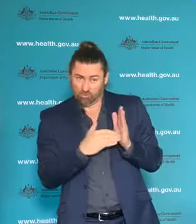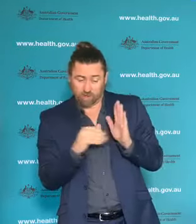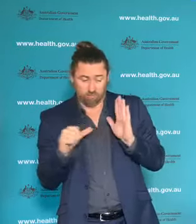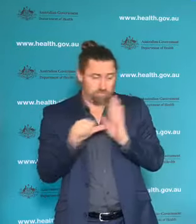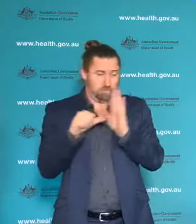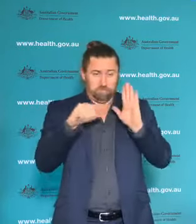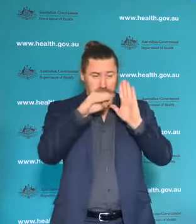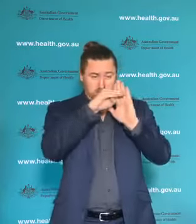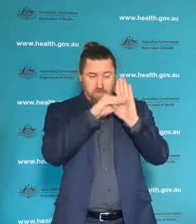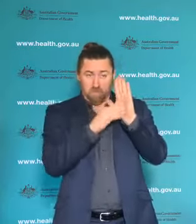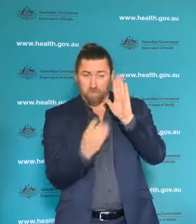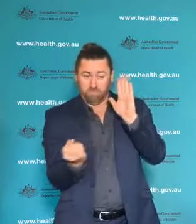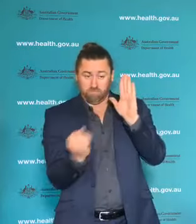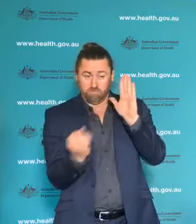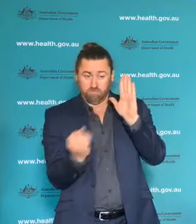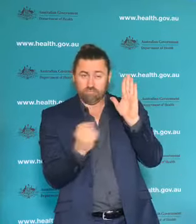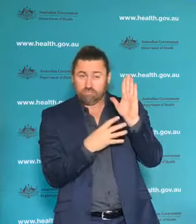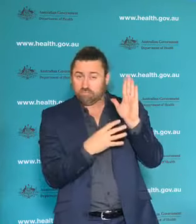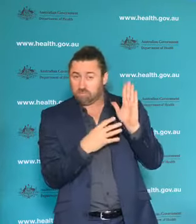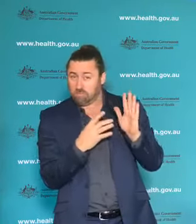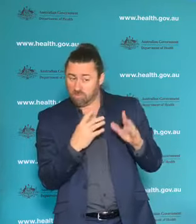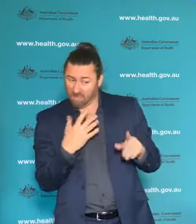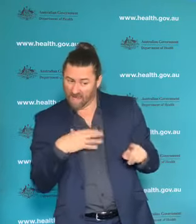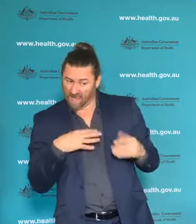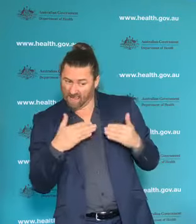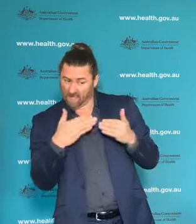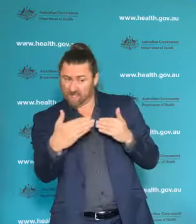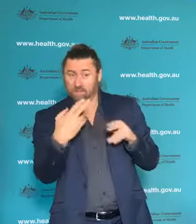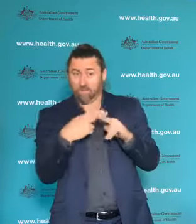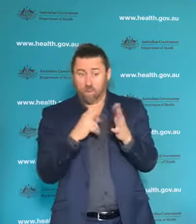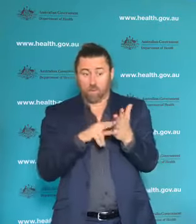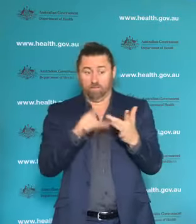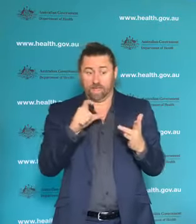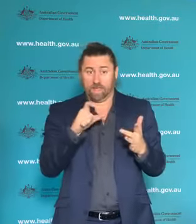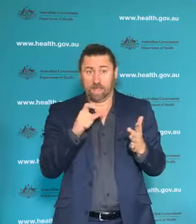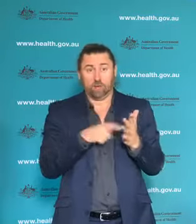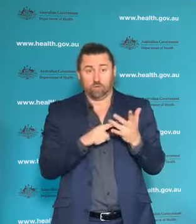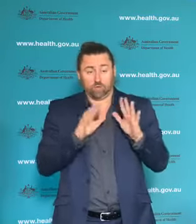required in Victoria in relation to the response to the outbreaks that we're